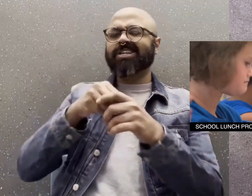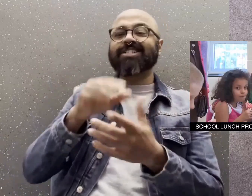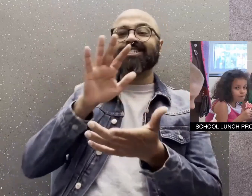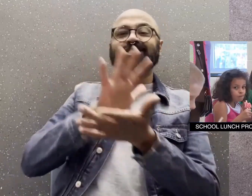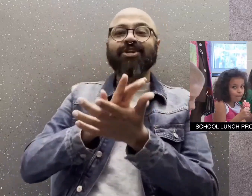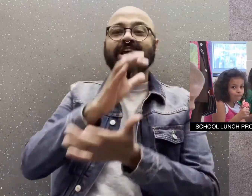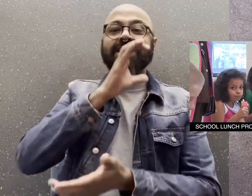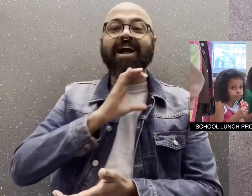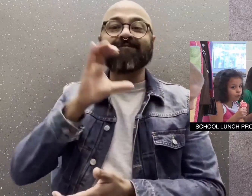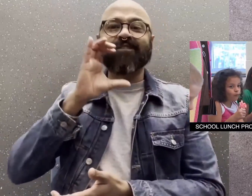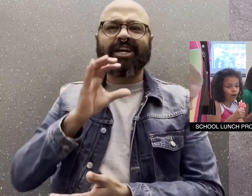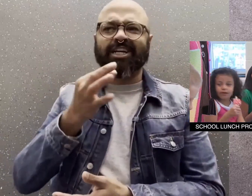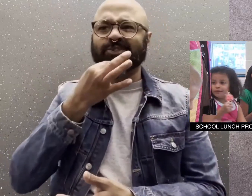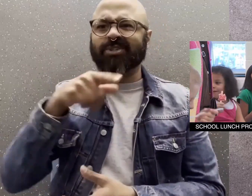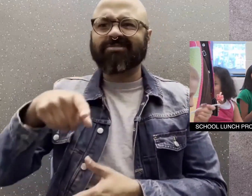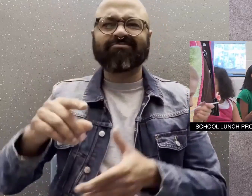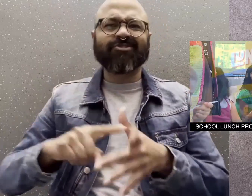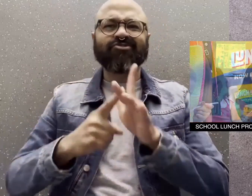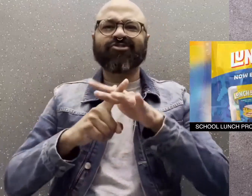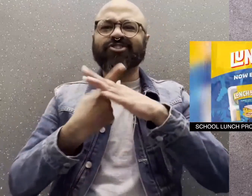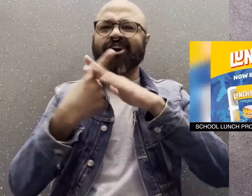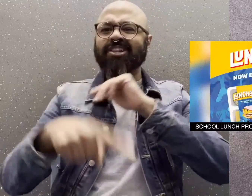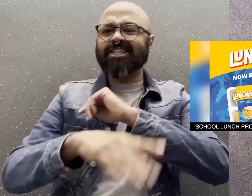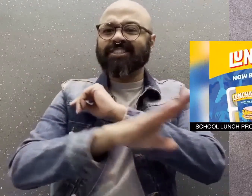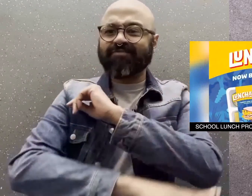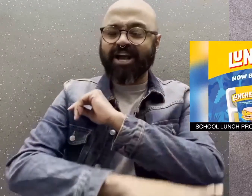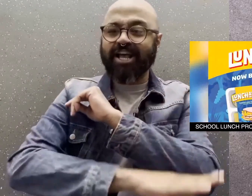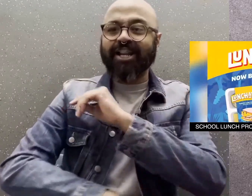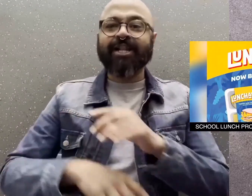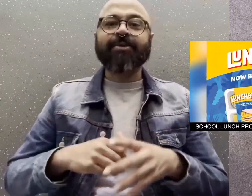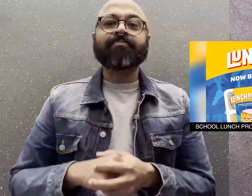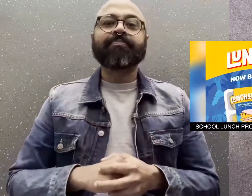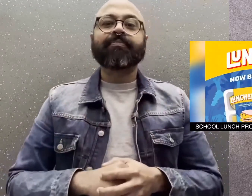said two new varieties will be in school cafeteria starting this fall.